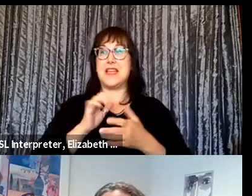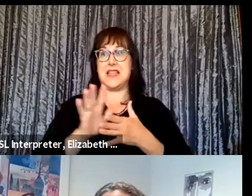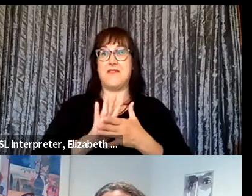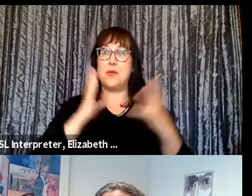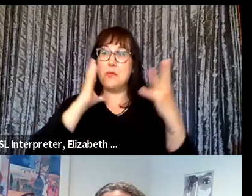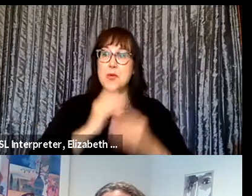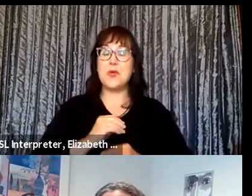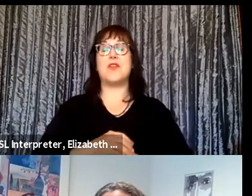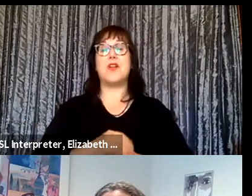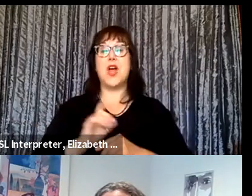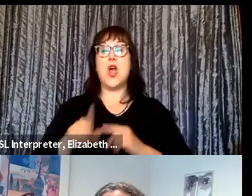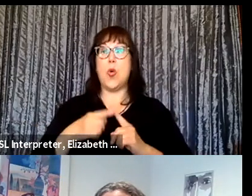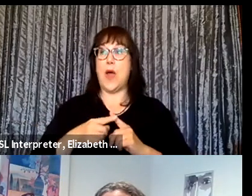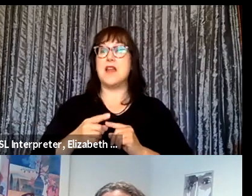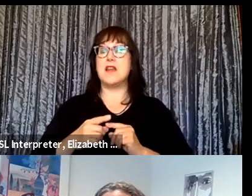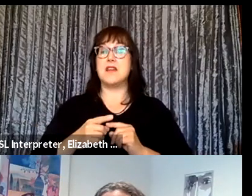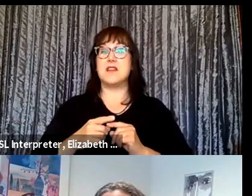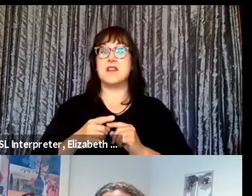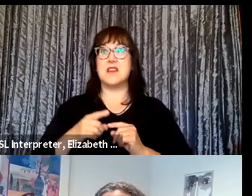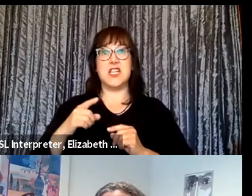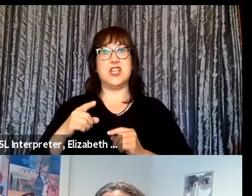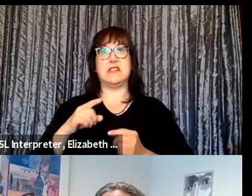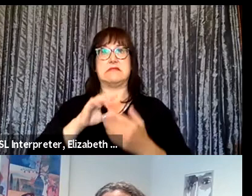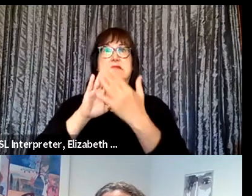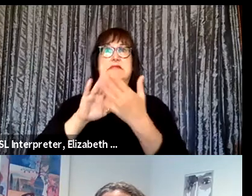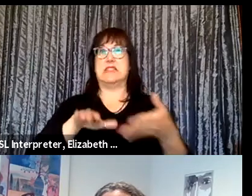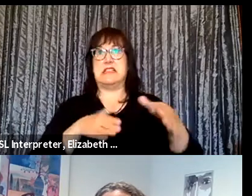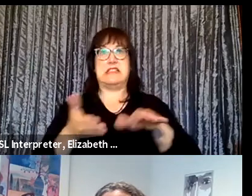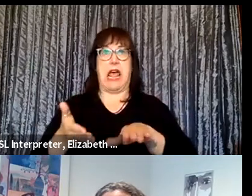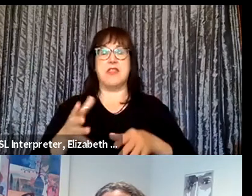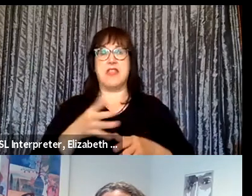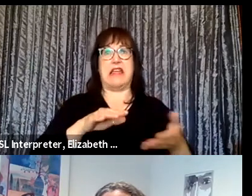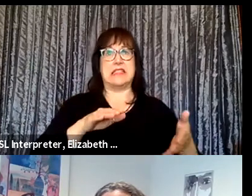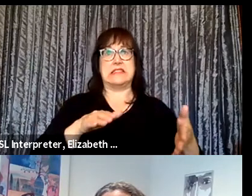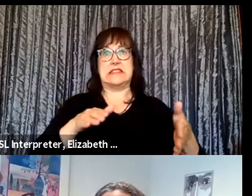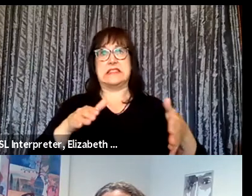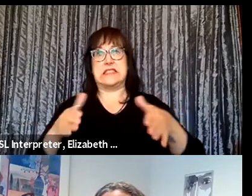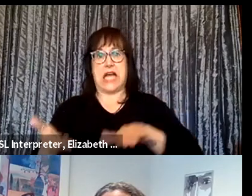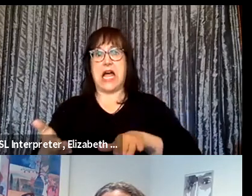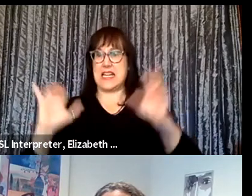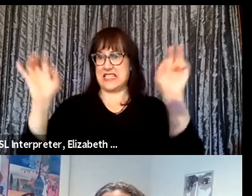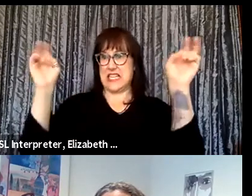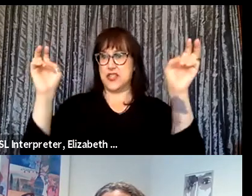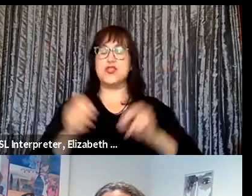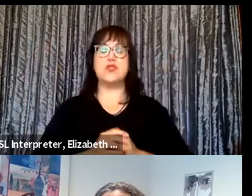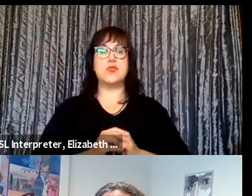that when you're facing, you know, death and dying as an issue, you are trying to, you know,